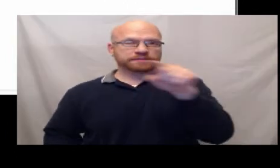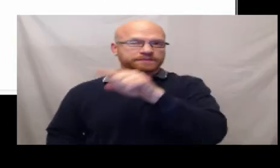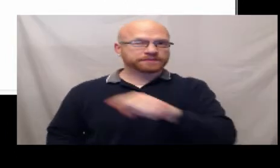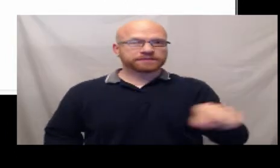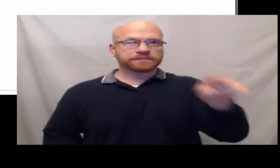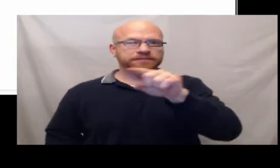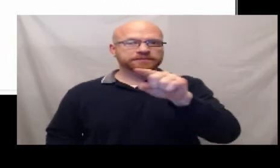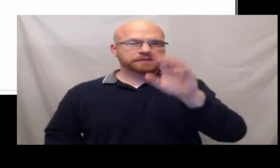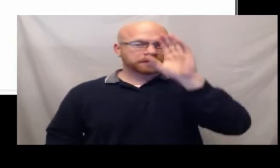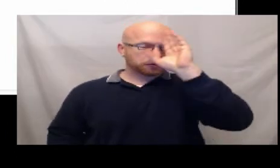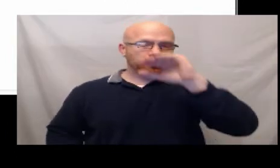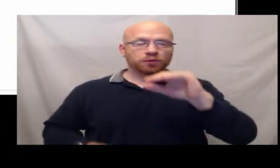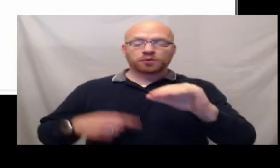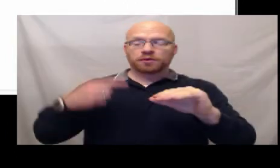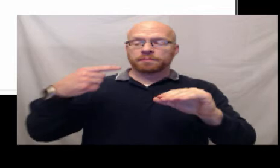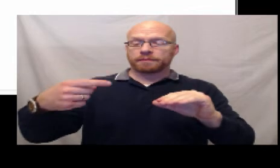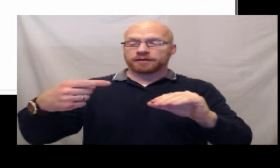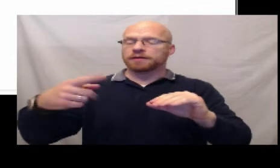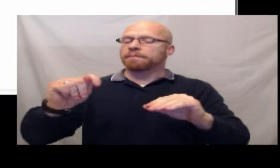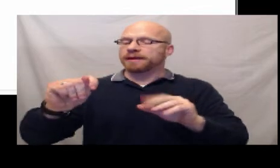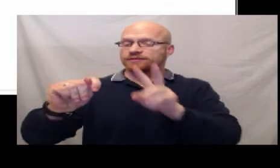That pair we have in red, I've circled in red, will work.